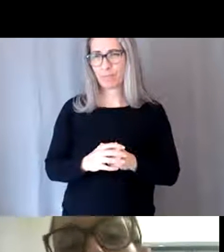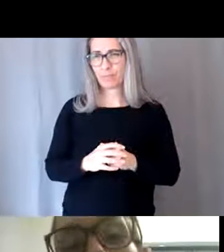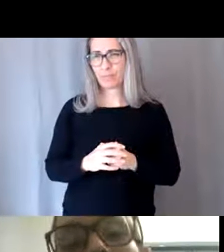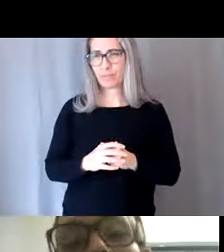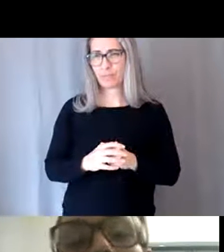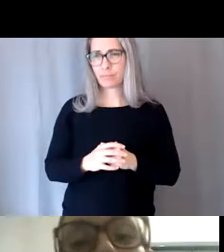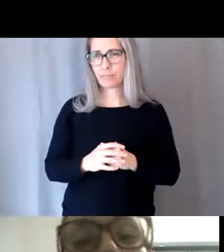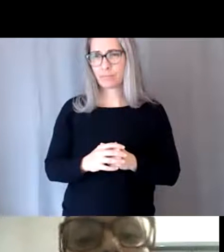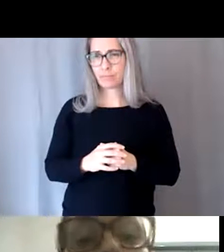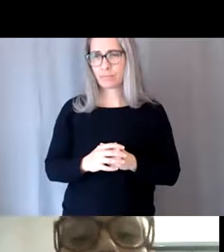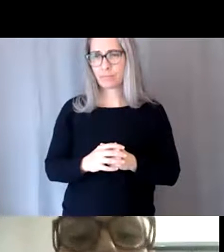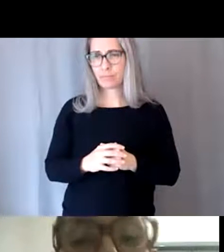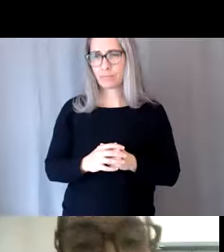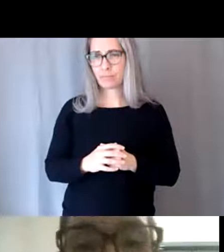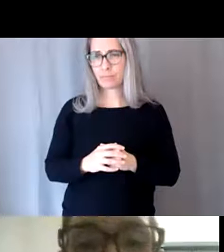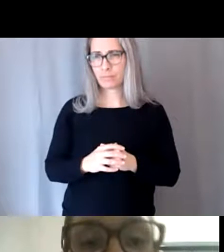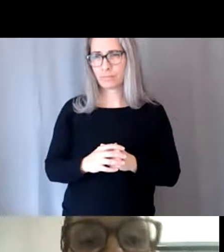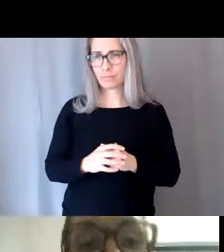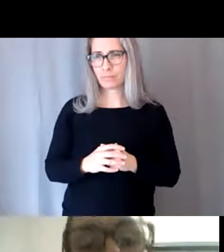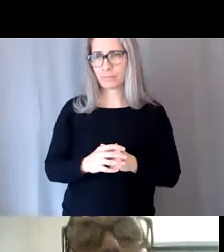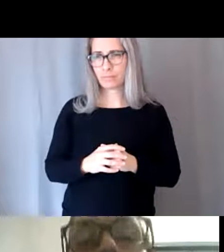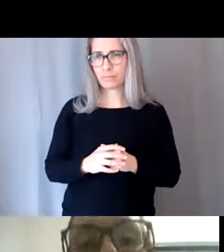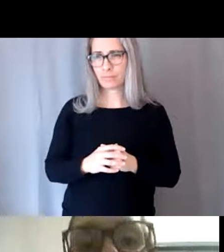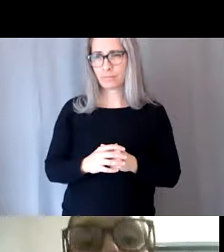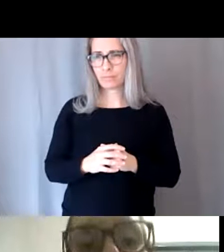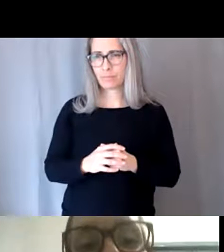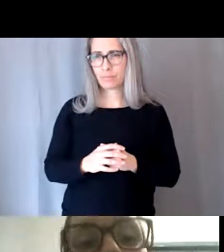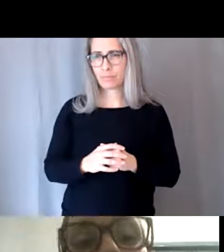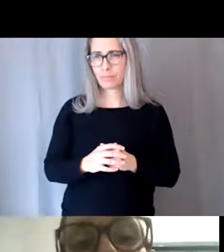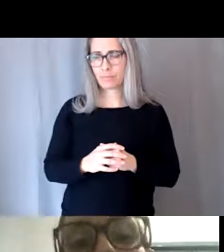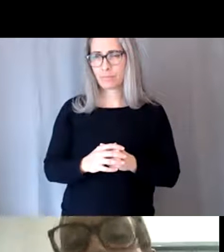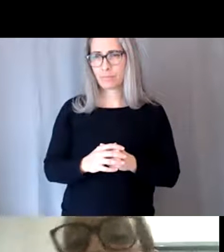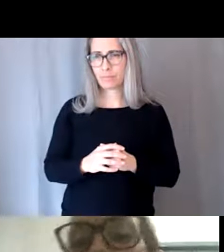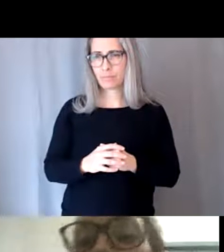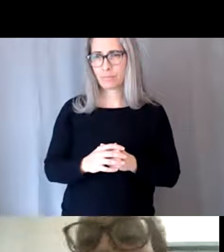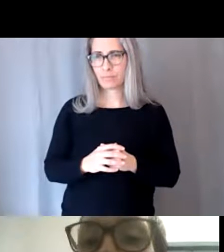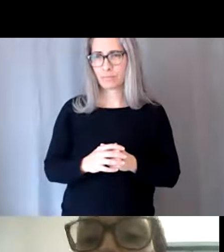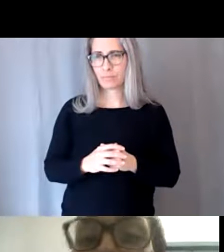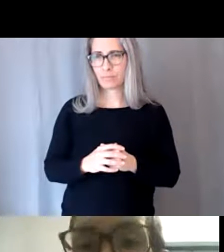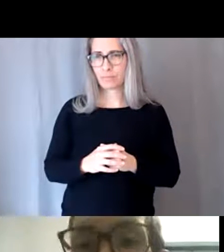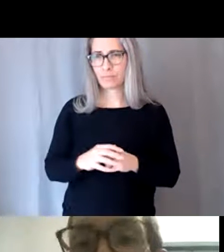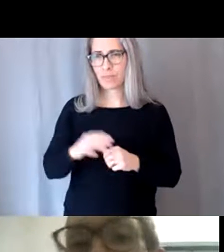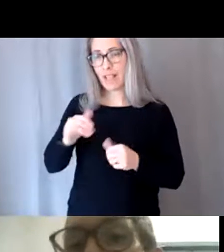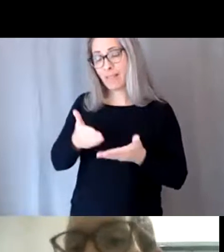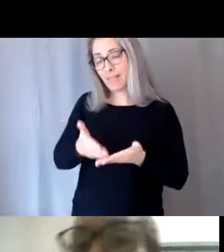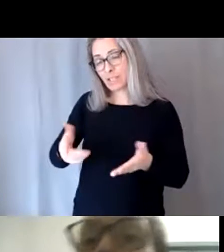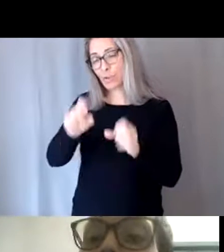things the individual can do or things the individual could do in a